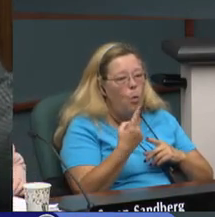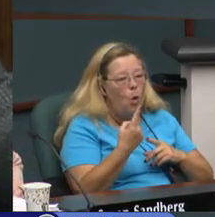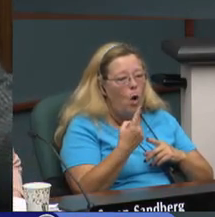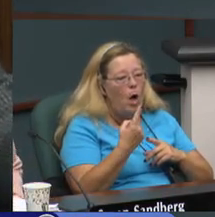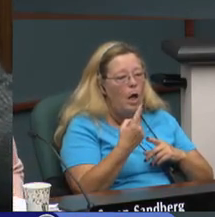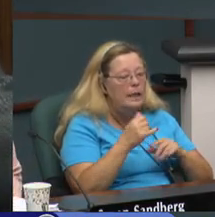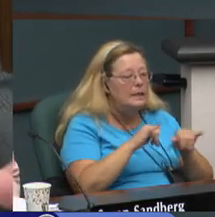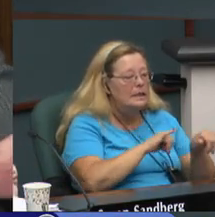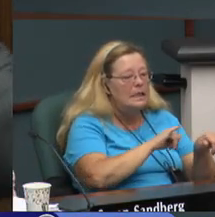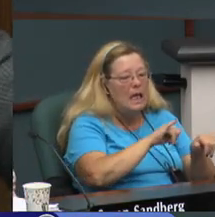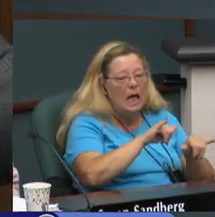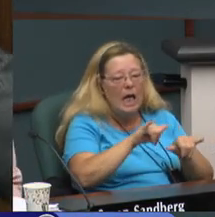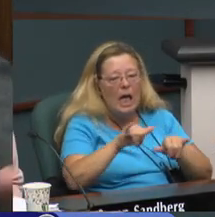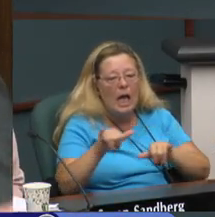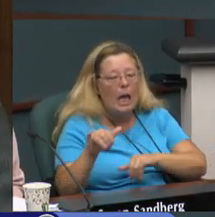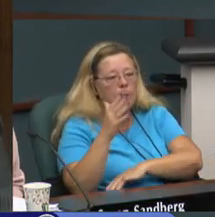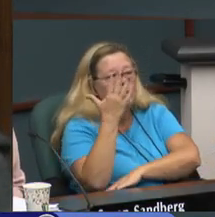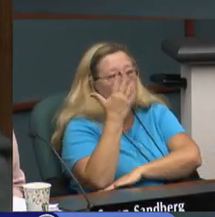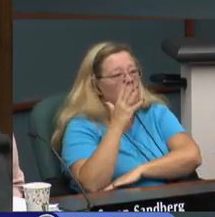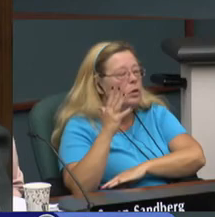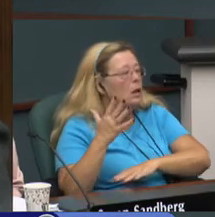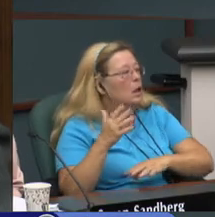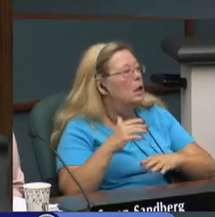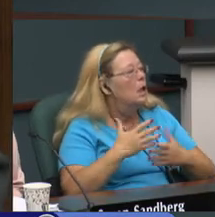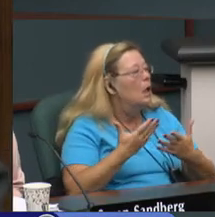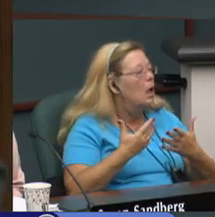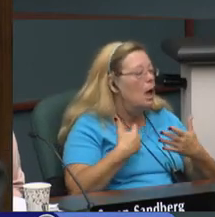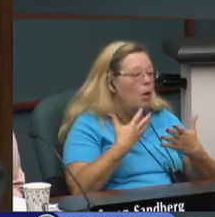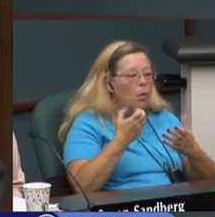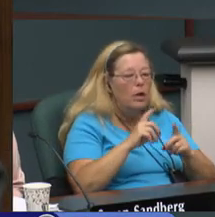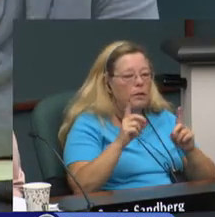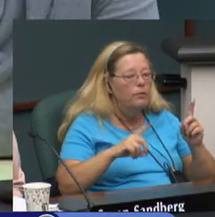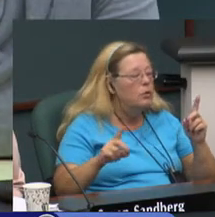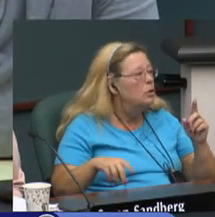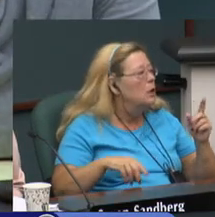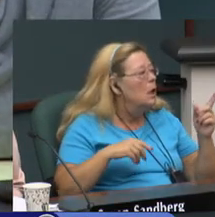opposed to sure so I believe that I believe that there is a maximum